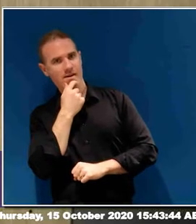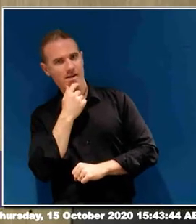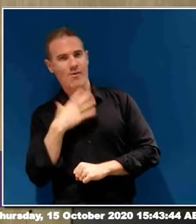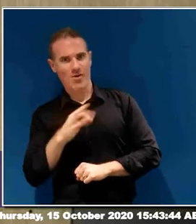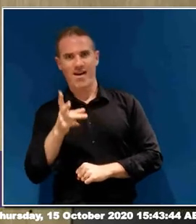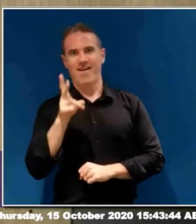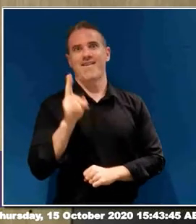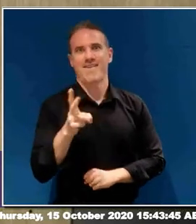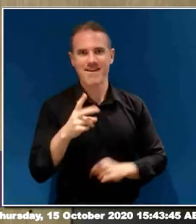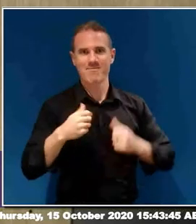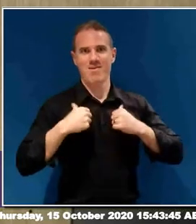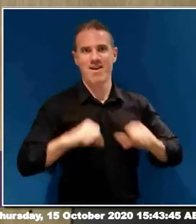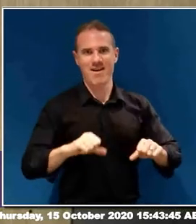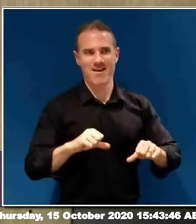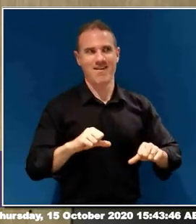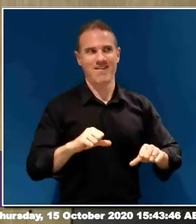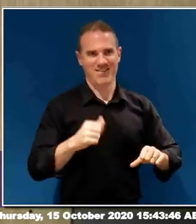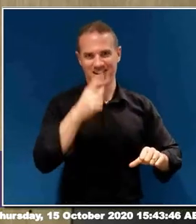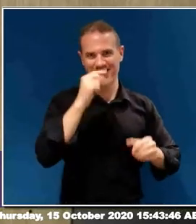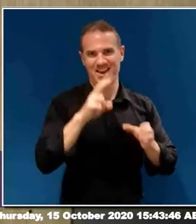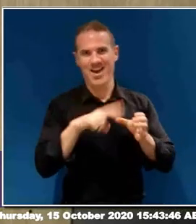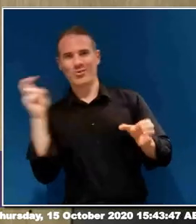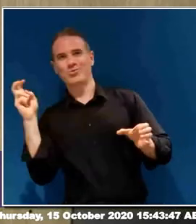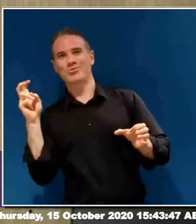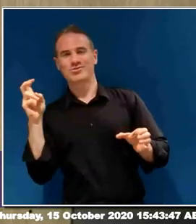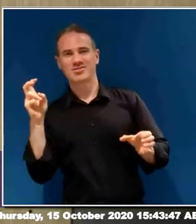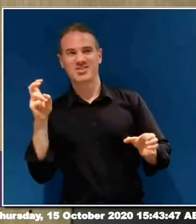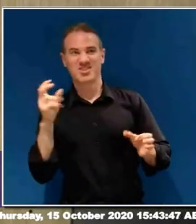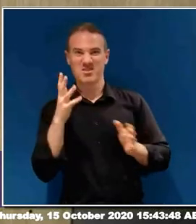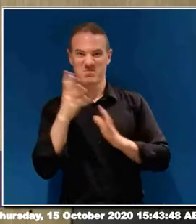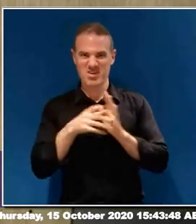The other thing is that for a lot of the things that are happening